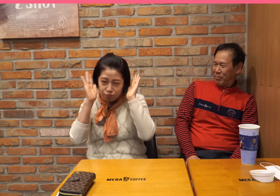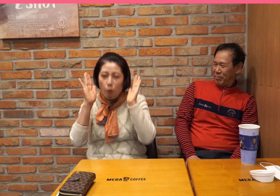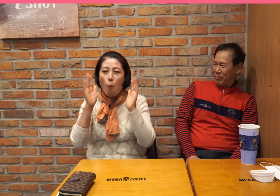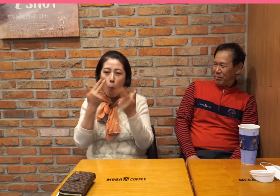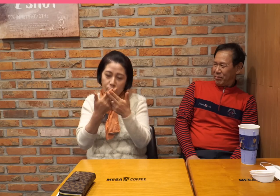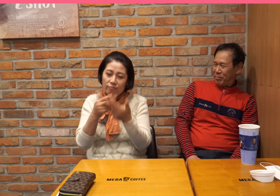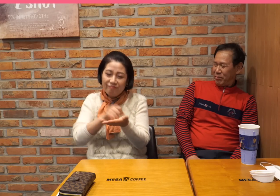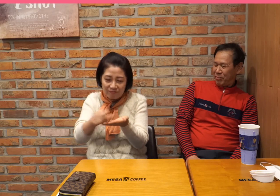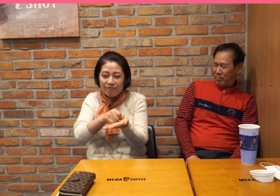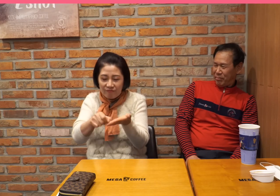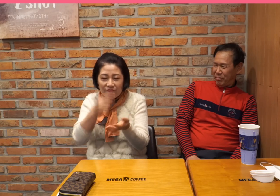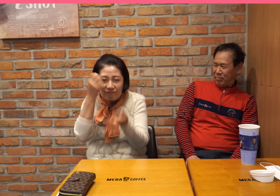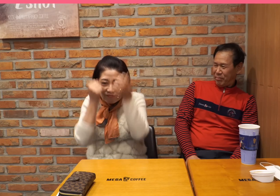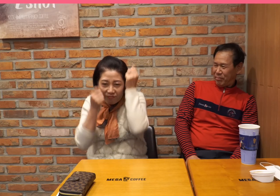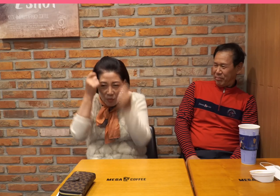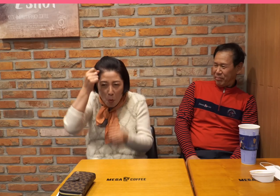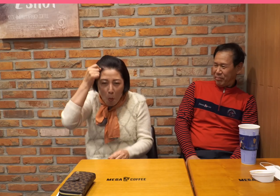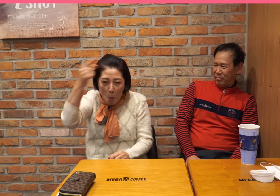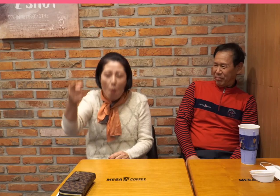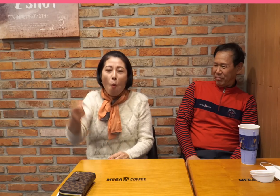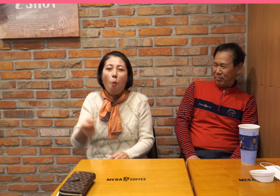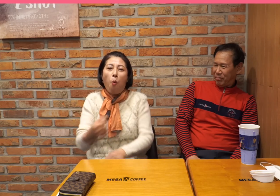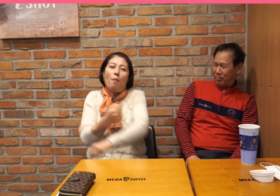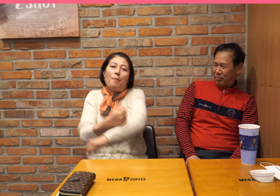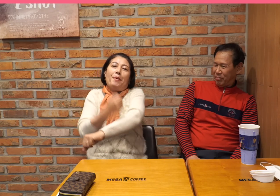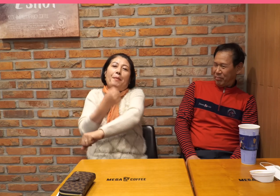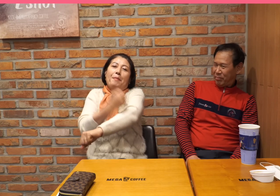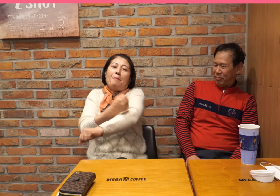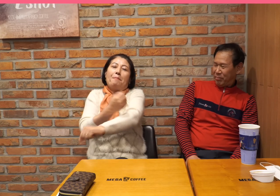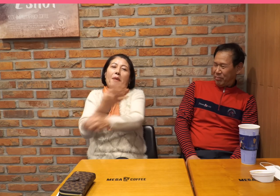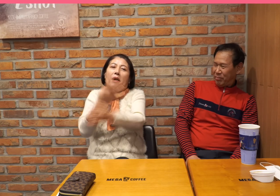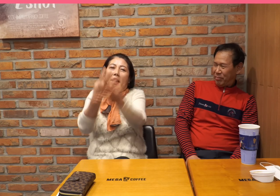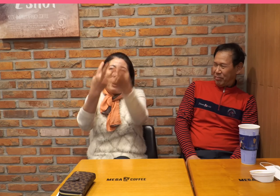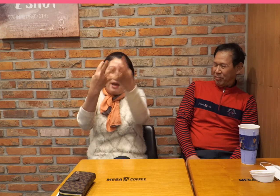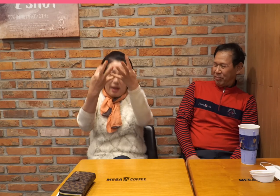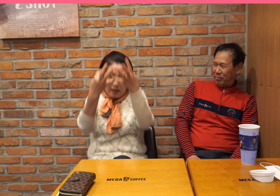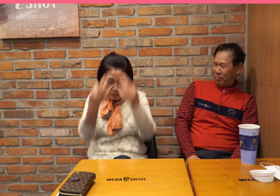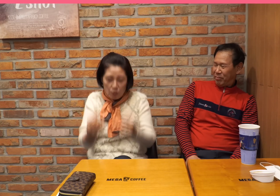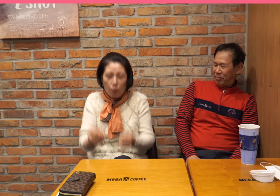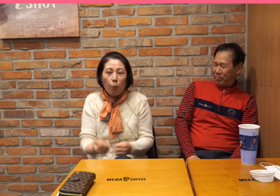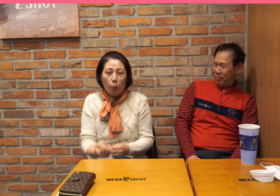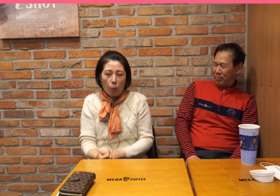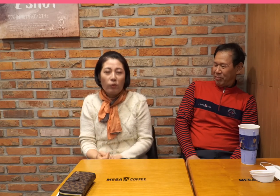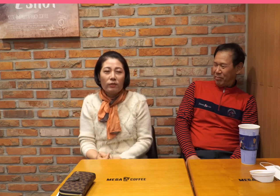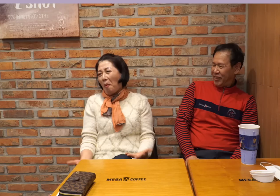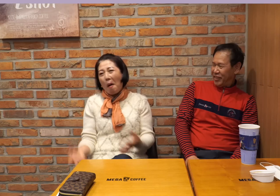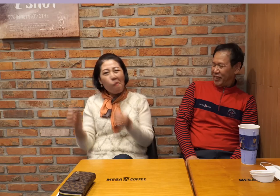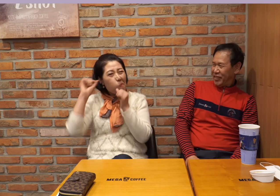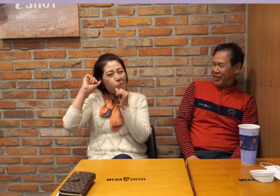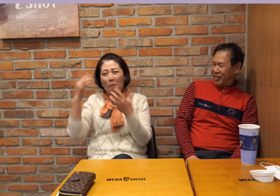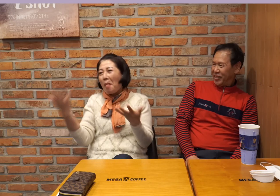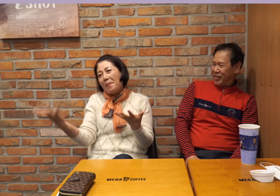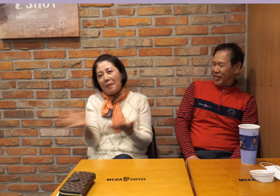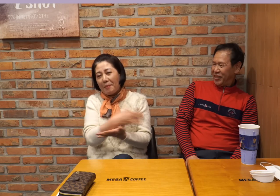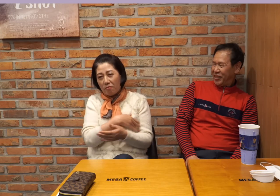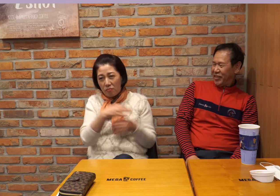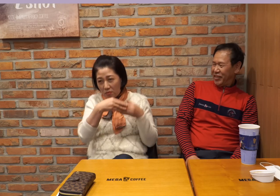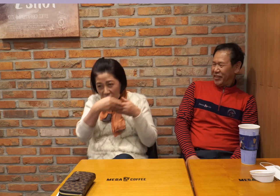I studied a lot there and learned a lot. It was really hard work for me to study. I was deaf, so I didn't have a job,